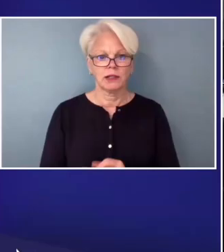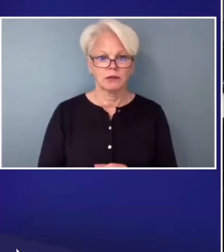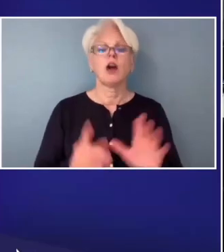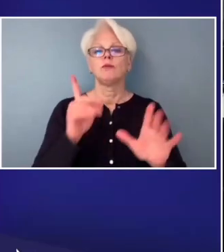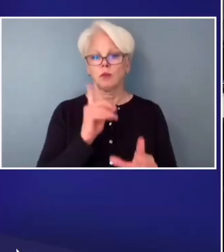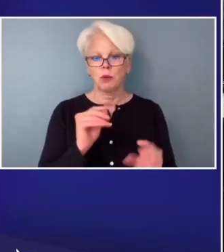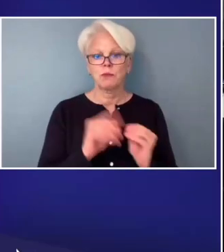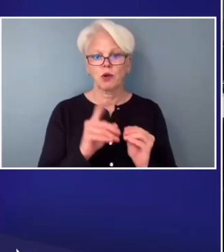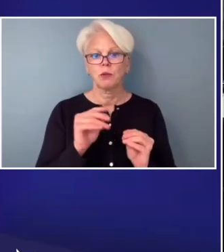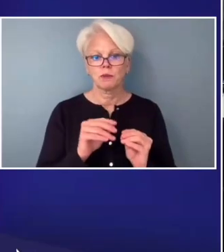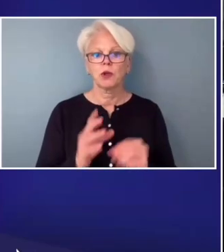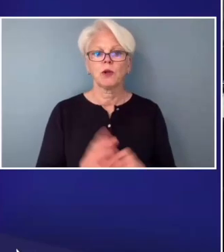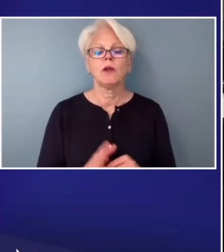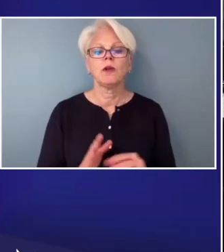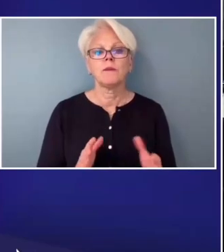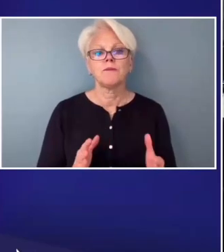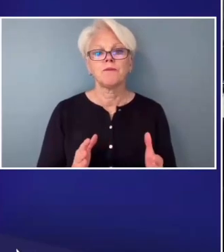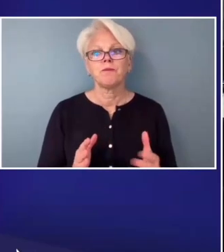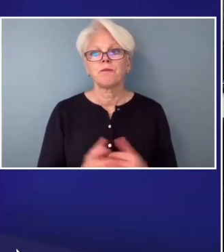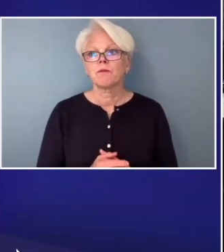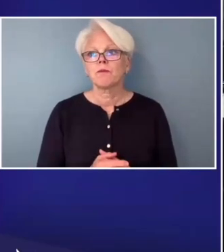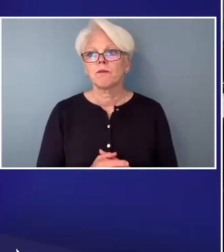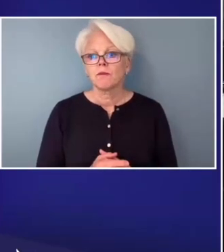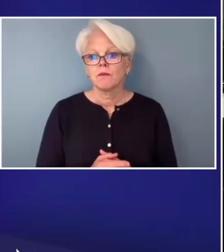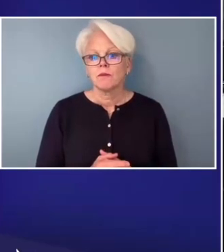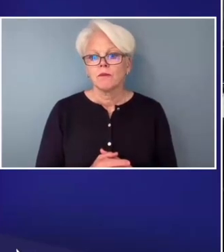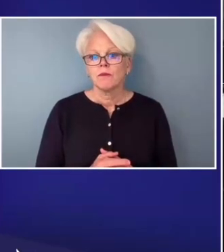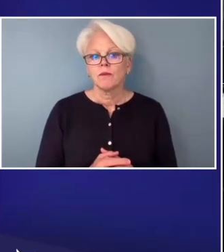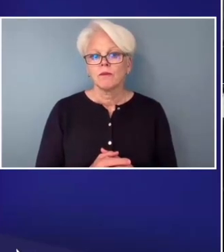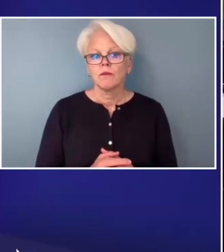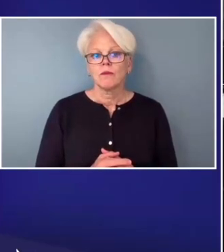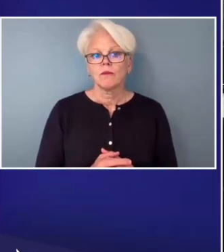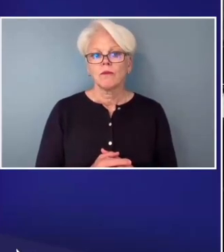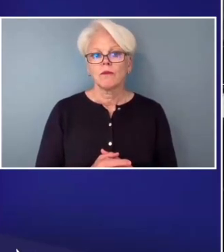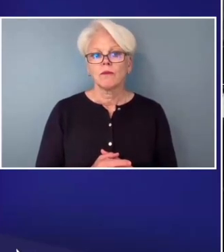Um, The last,